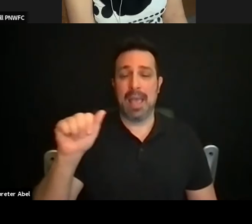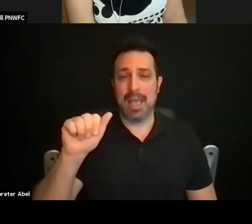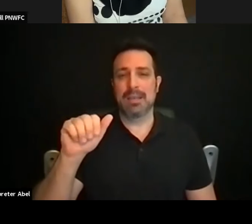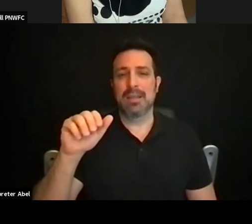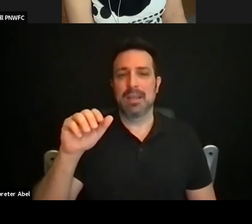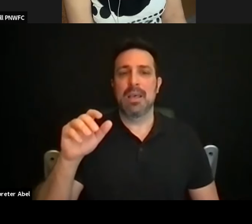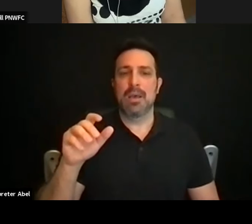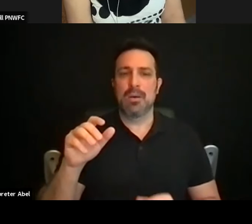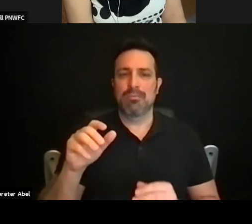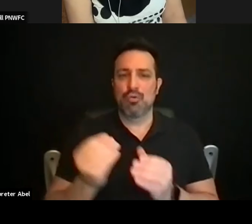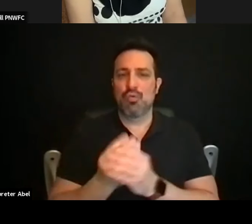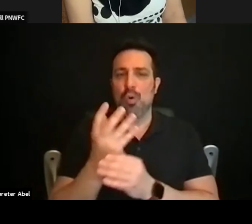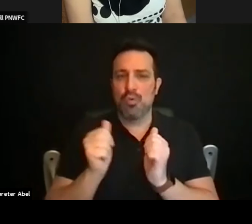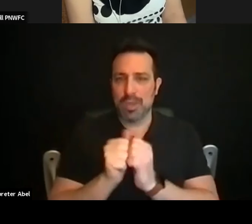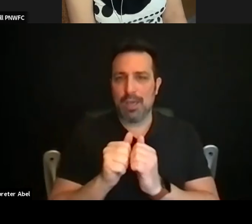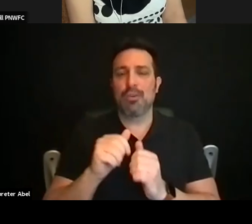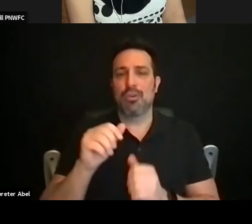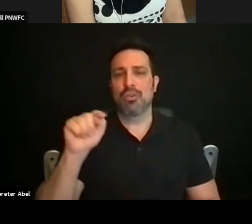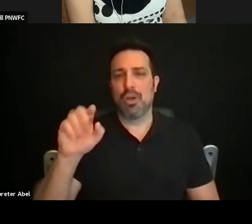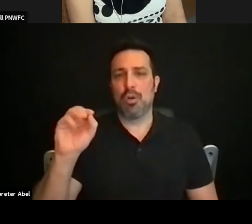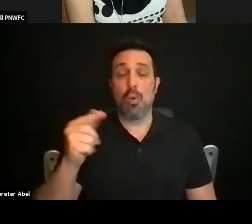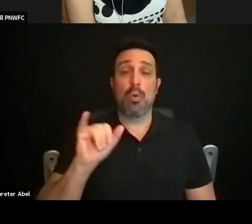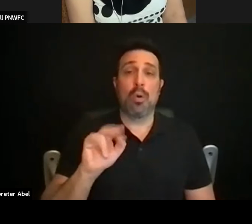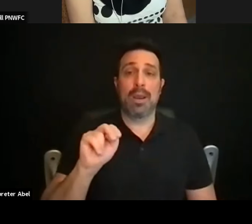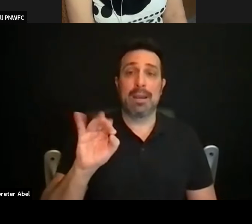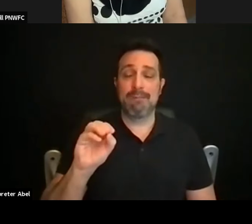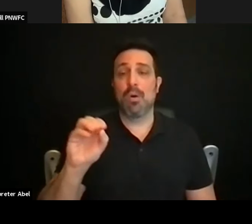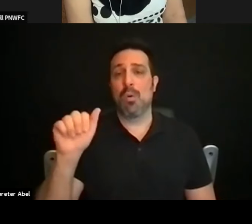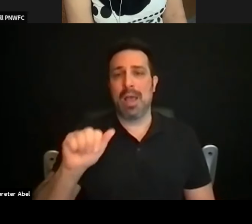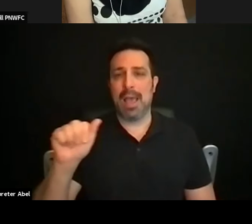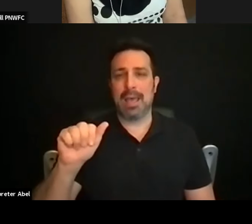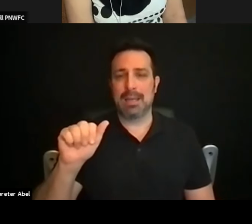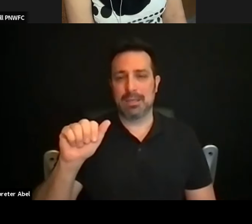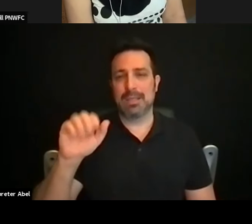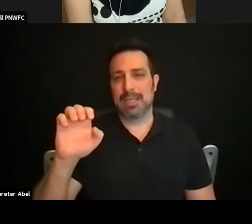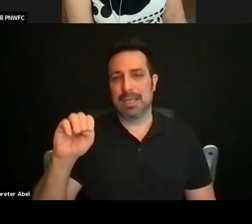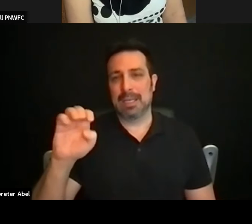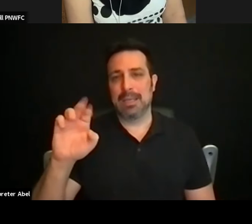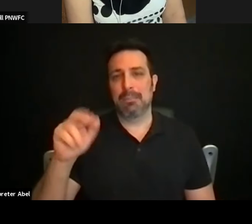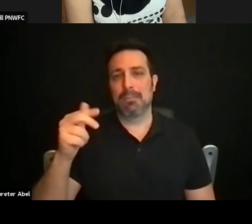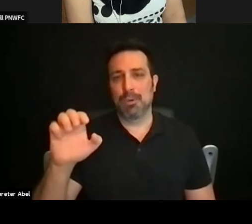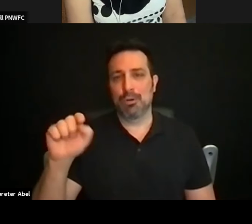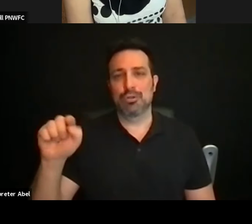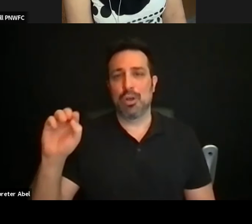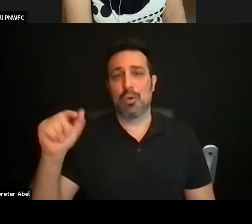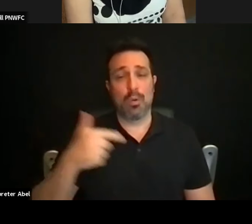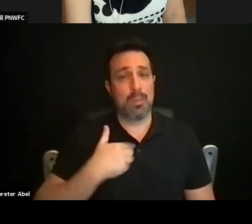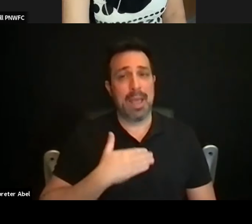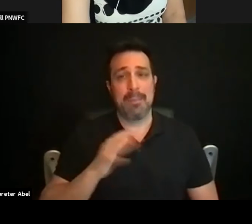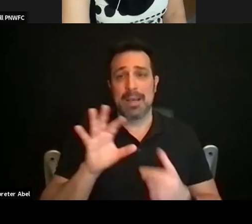for